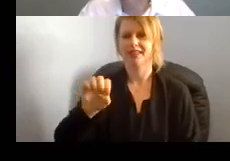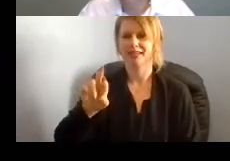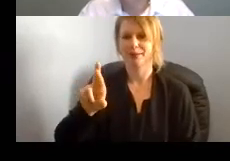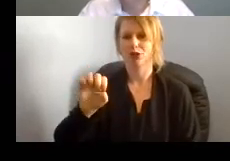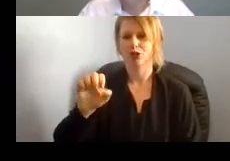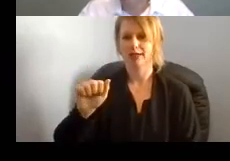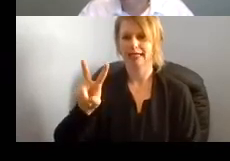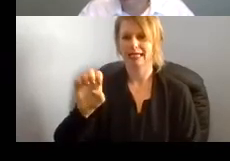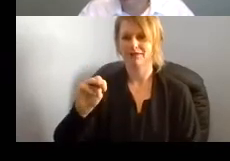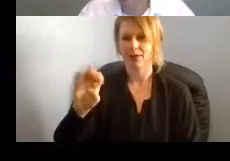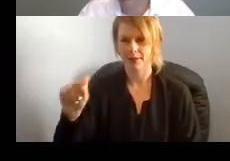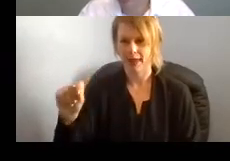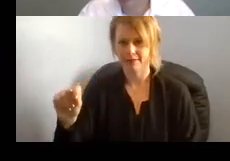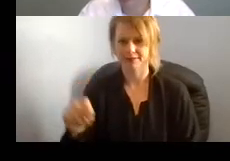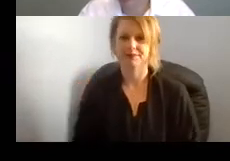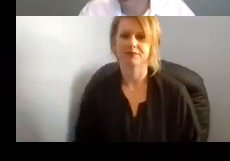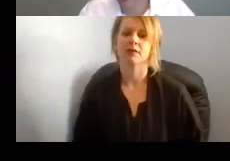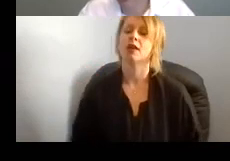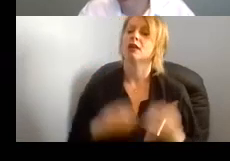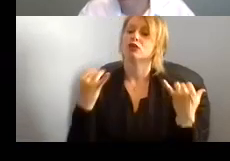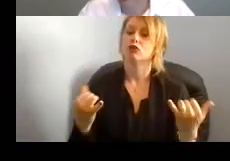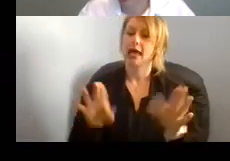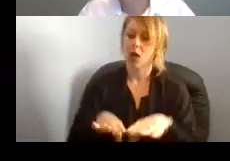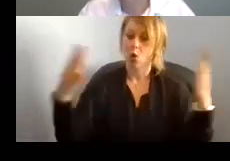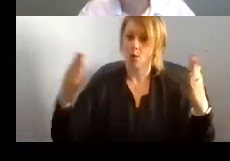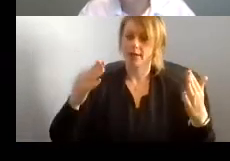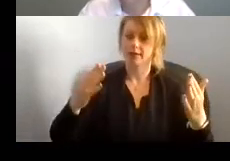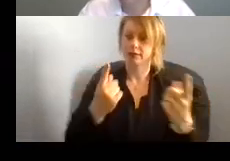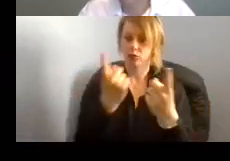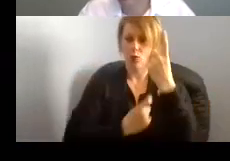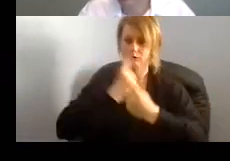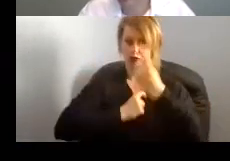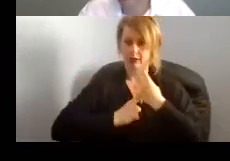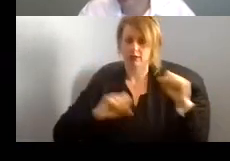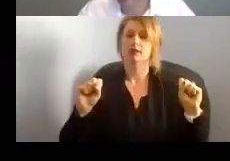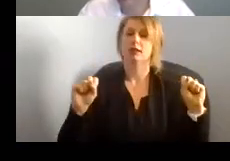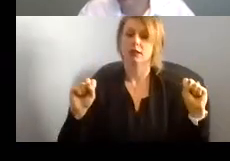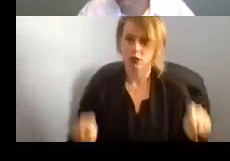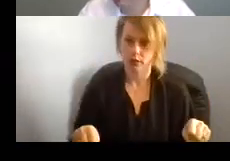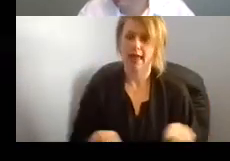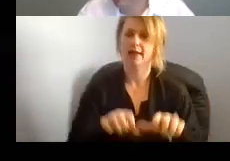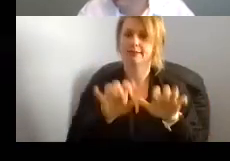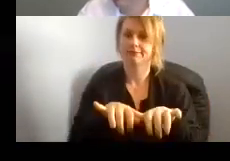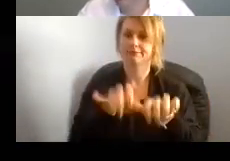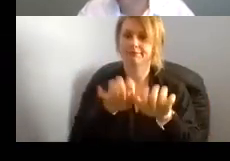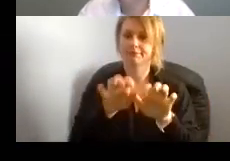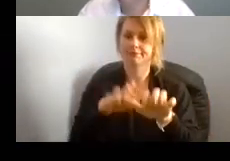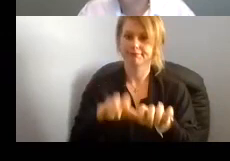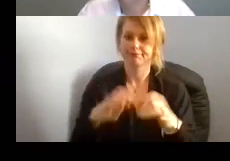have already entered into the chat box – and I encourage you, if you have questions that you haven’t entered, to please do that now.